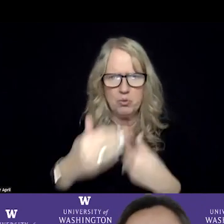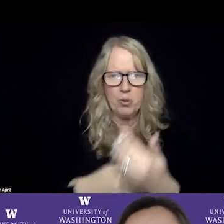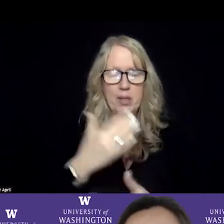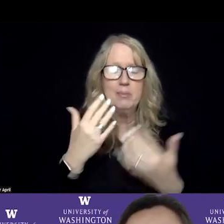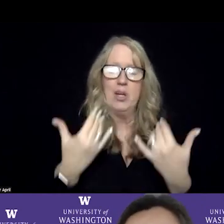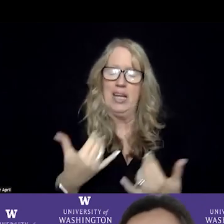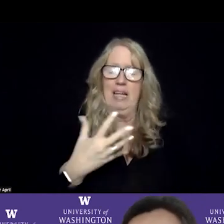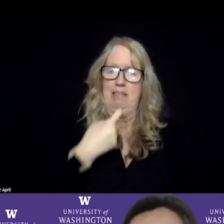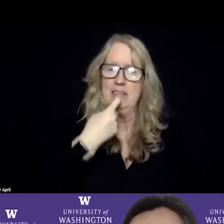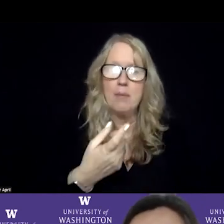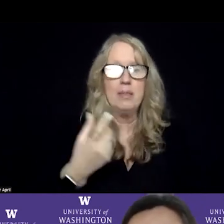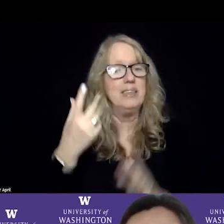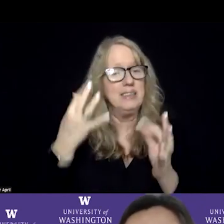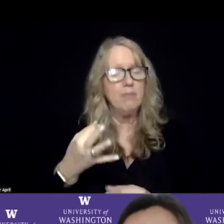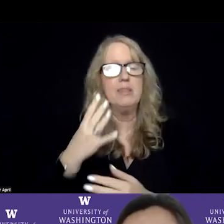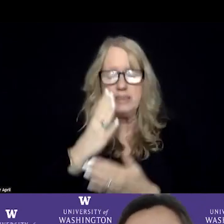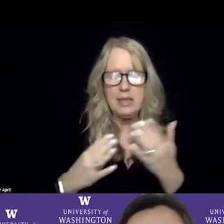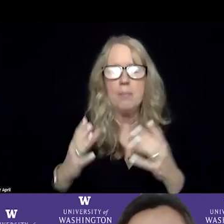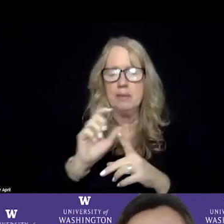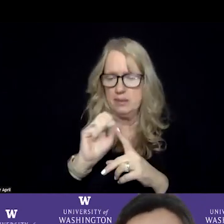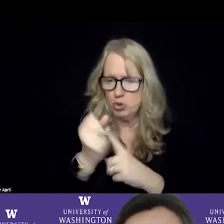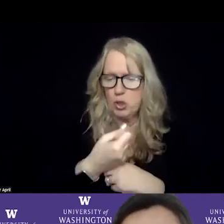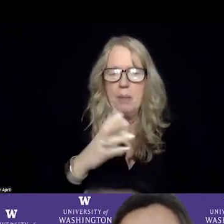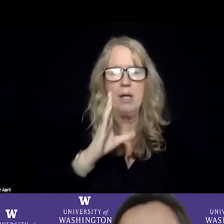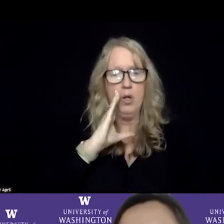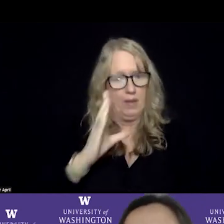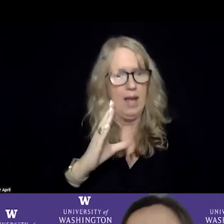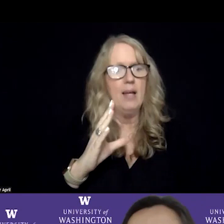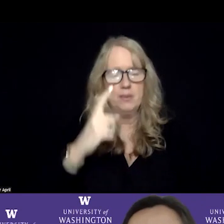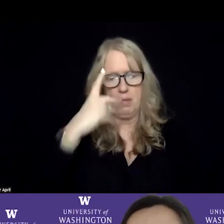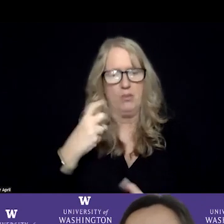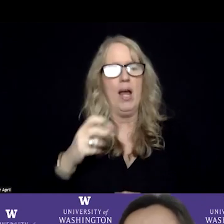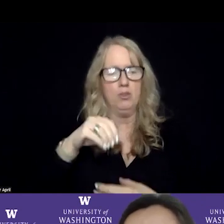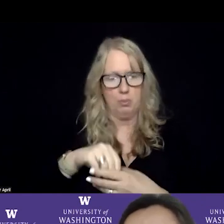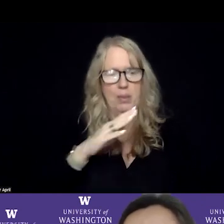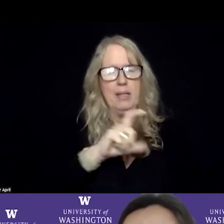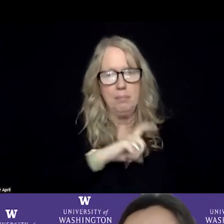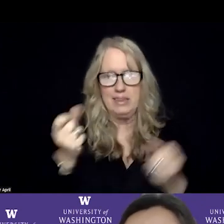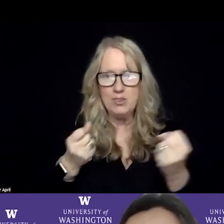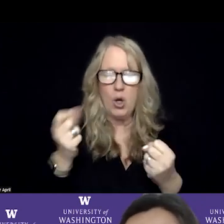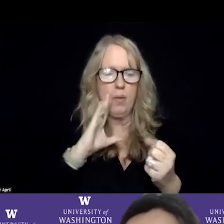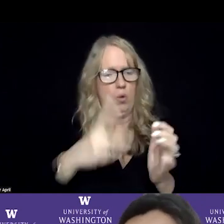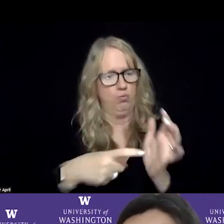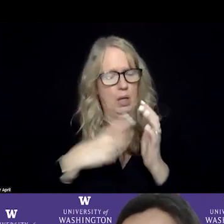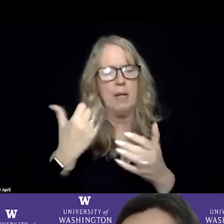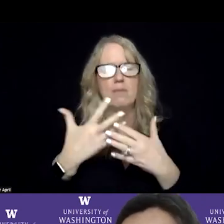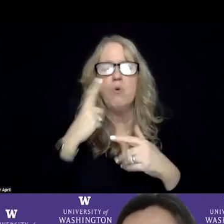THERE ARE CIRCUMSTANCES WHERE MENTAL HEALTH SHOULD COME IN A POLICE CAR. THESE ARE CALLS THAT REQUIRE IMMEDIATE RESPONSE BECAUSE